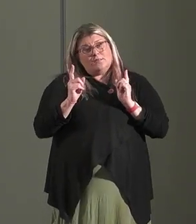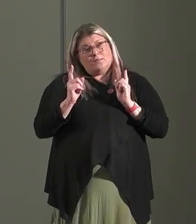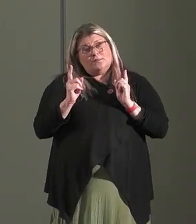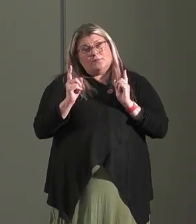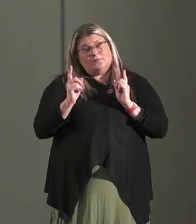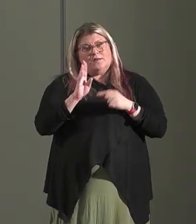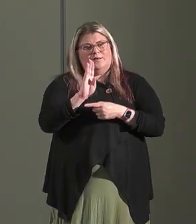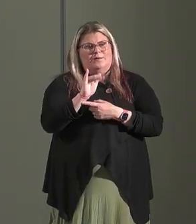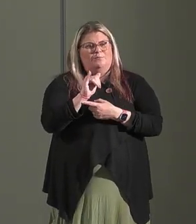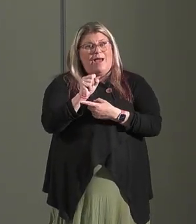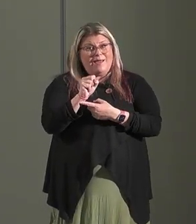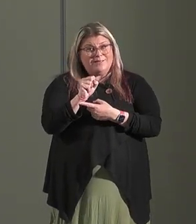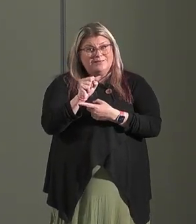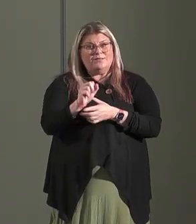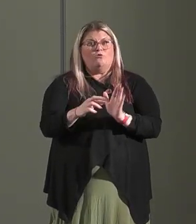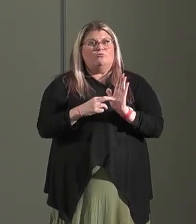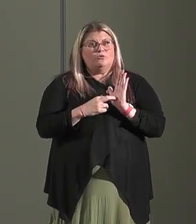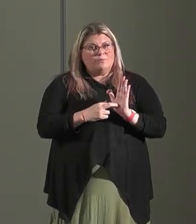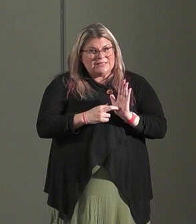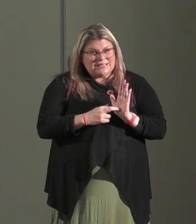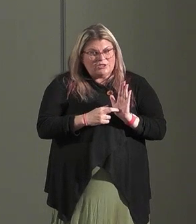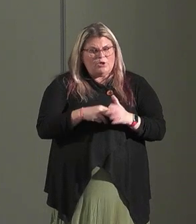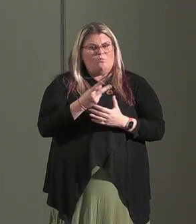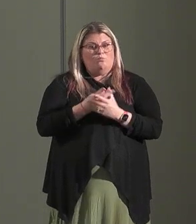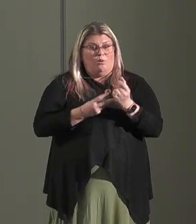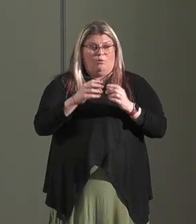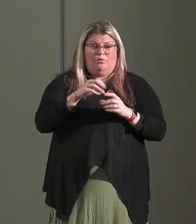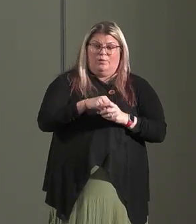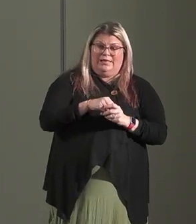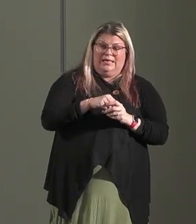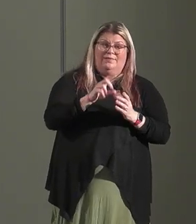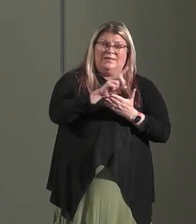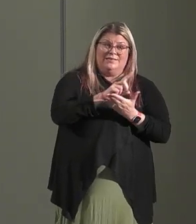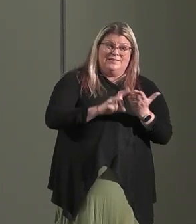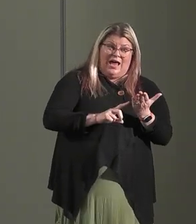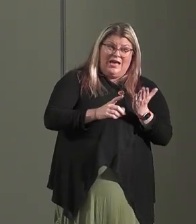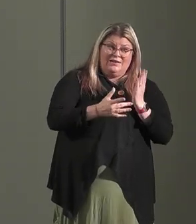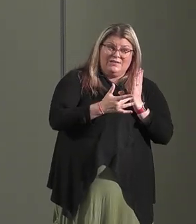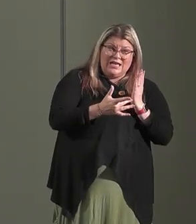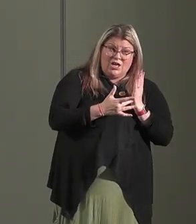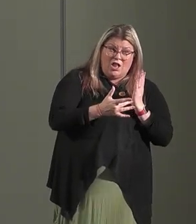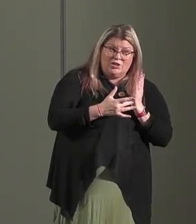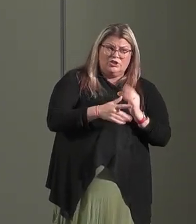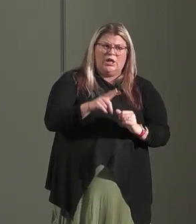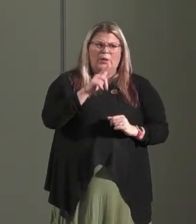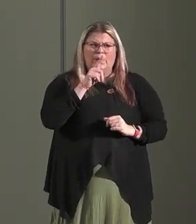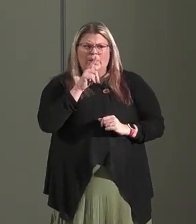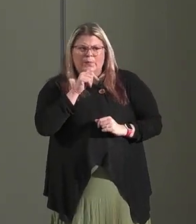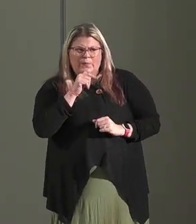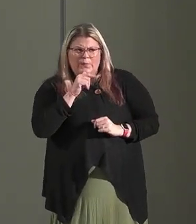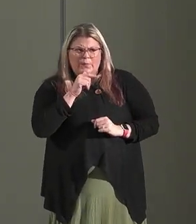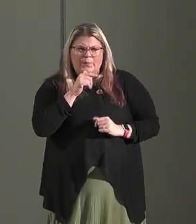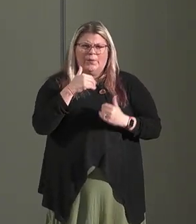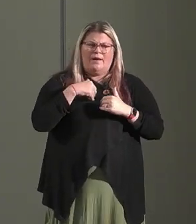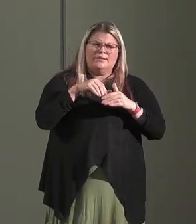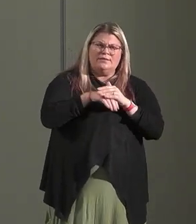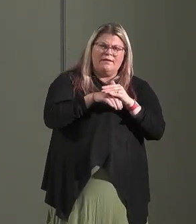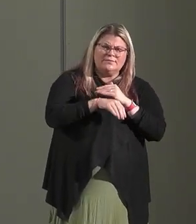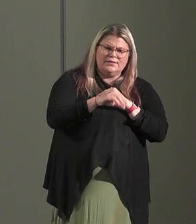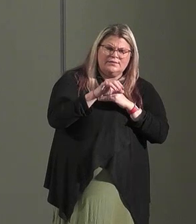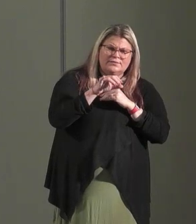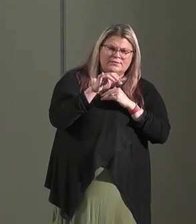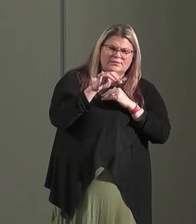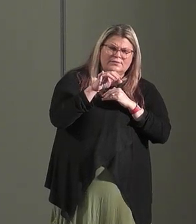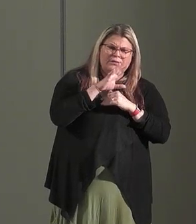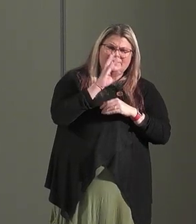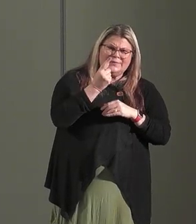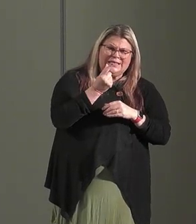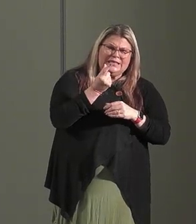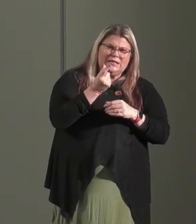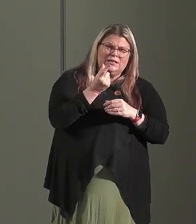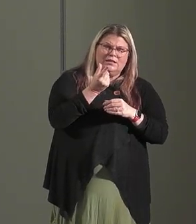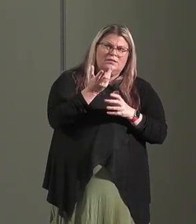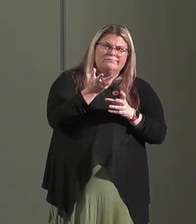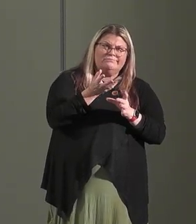bias. Representation. Both in just the design of technology. Who has access to being part of the